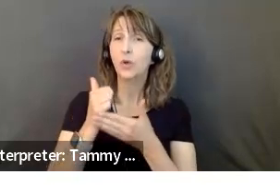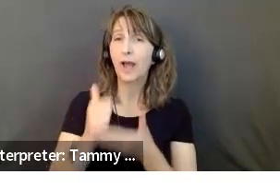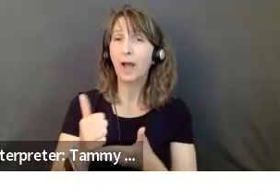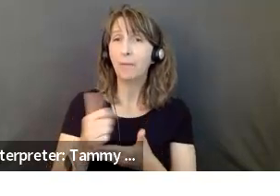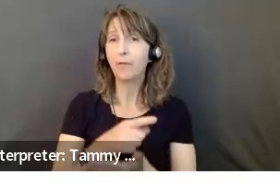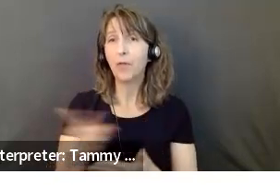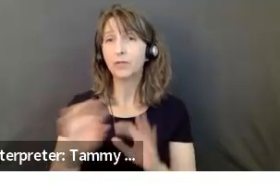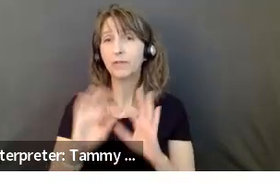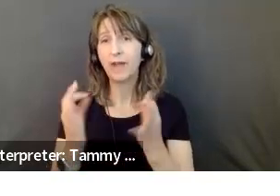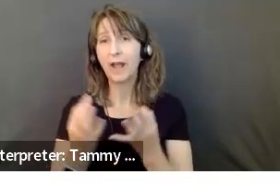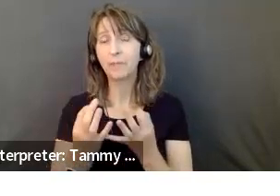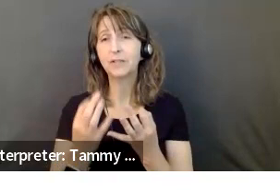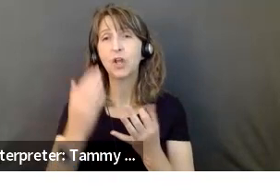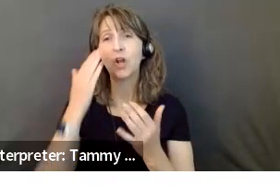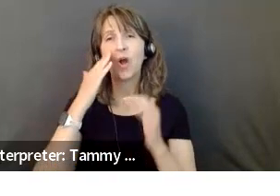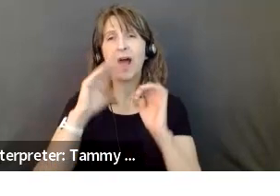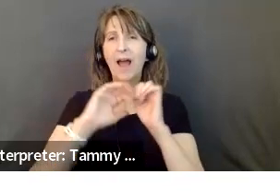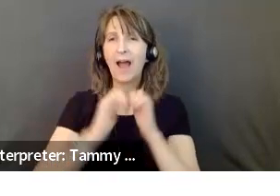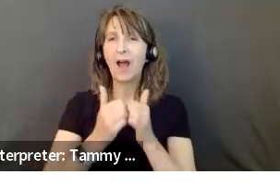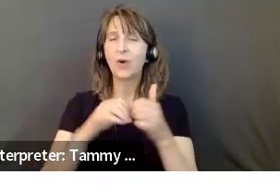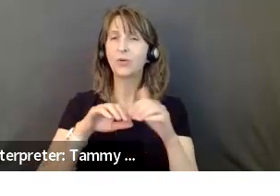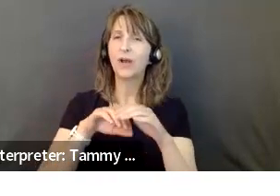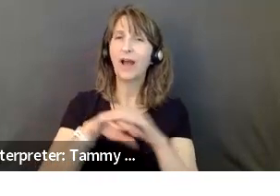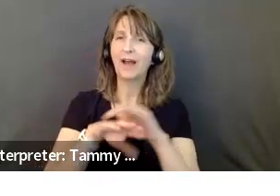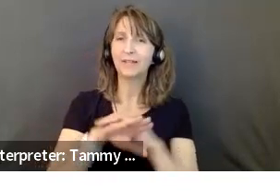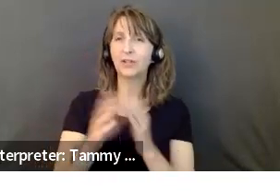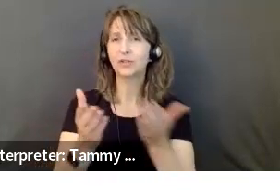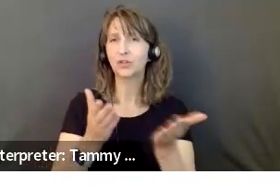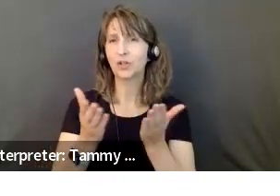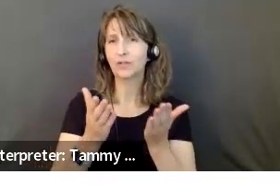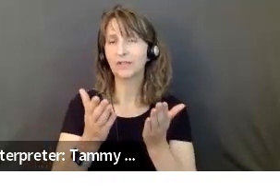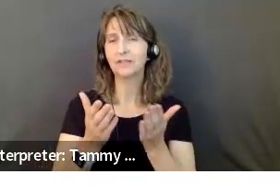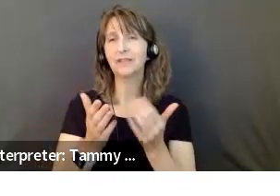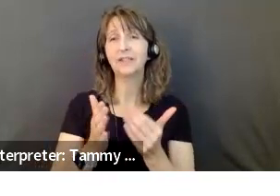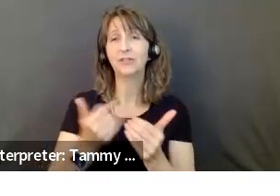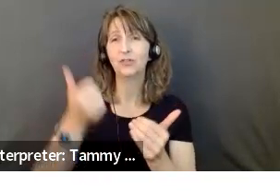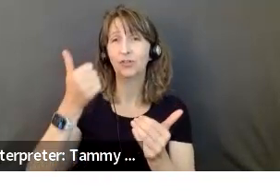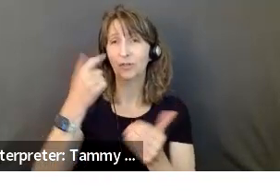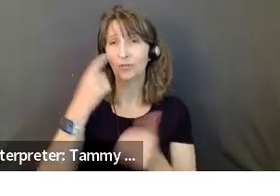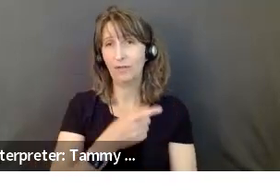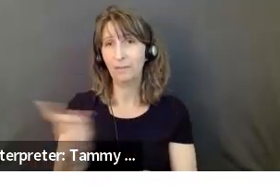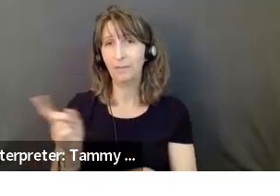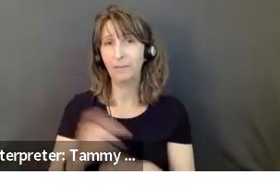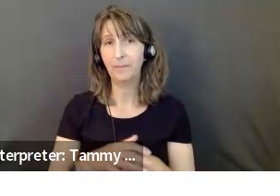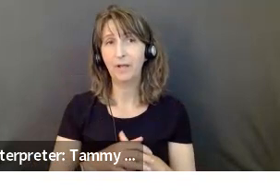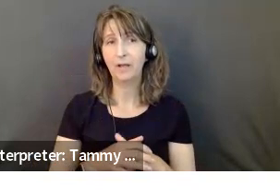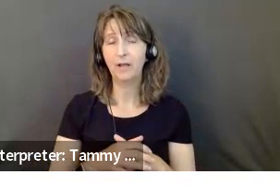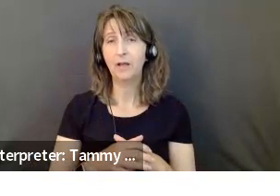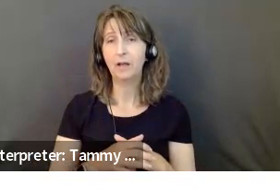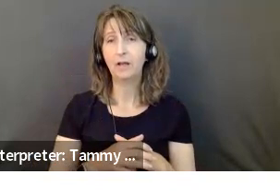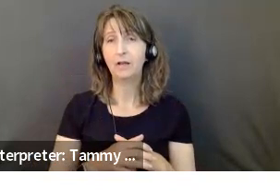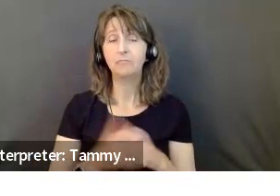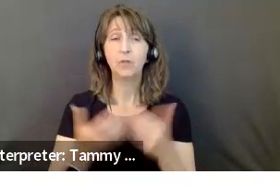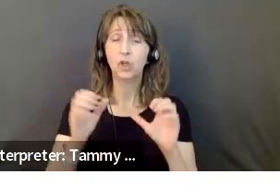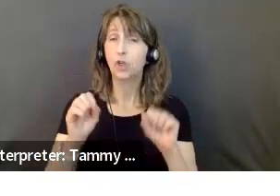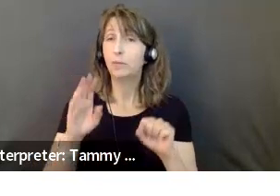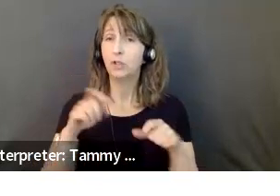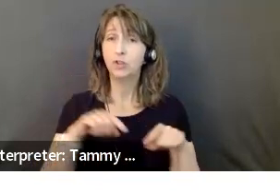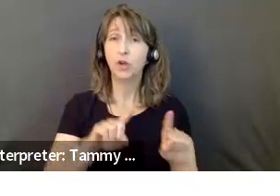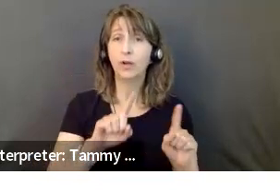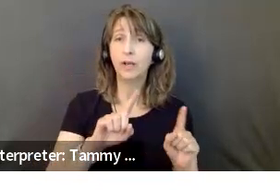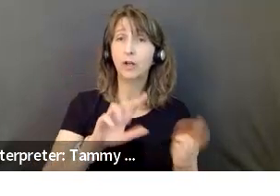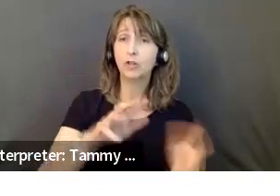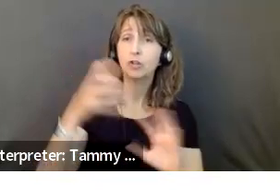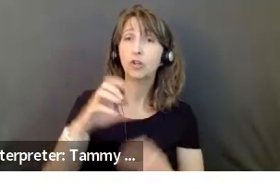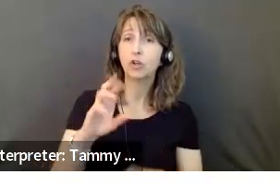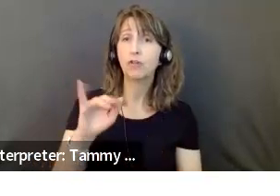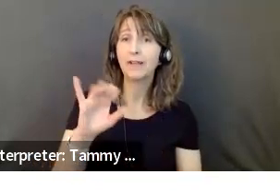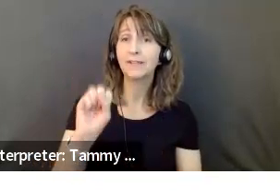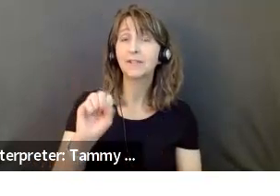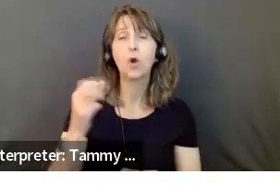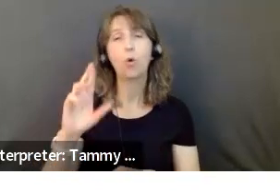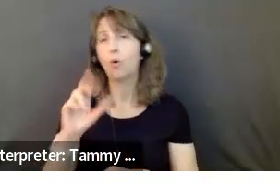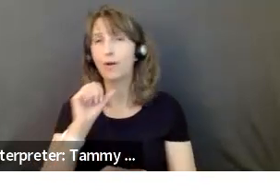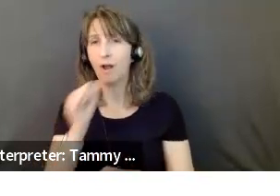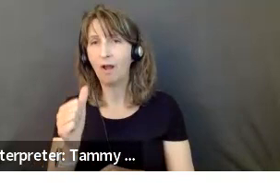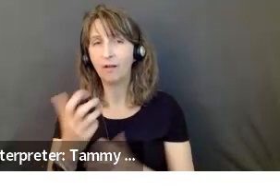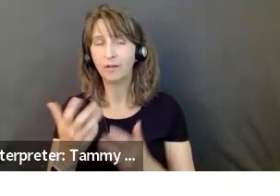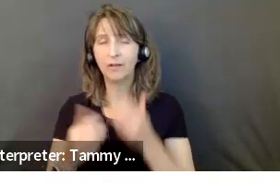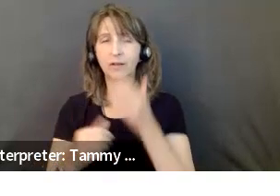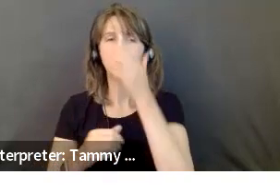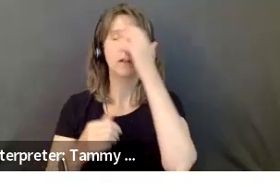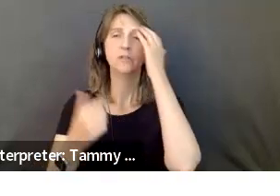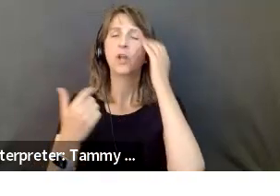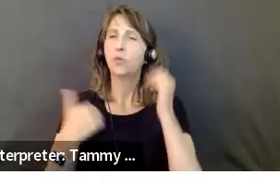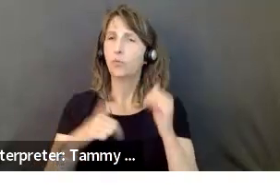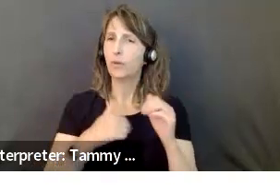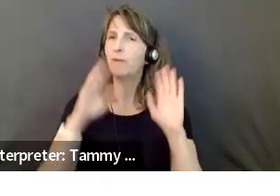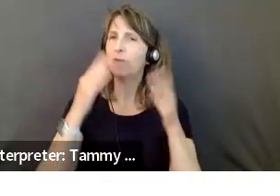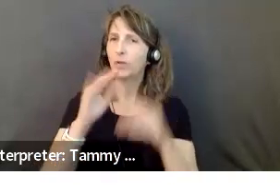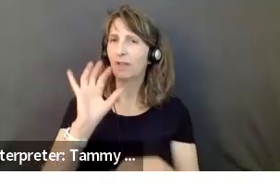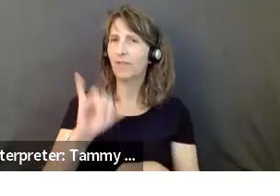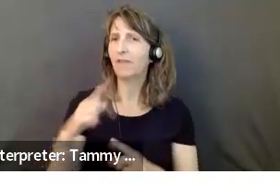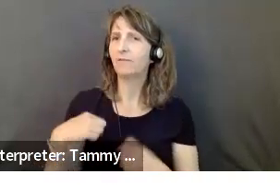To hopefully make accessing services so much easier. Whether you're in a crisis or not. So we've been working over the last, I wanna say about 7 months on that guide.